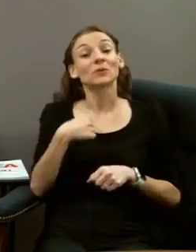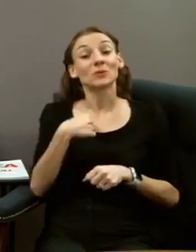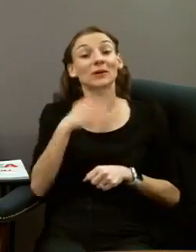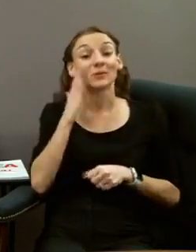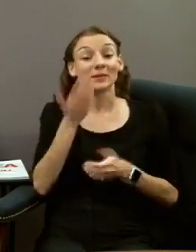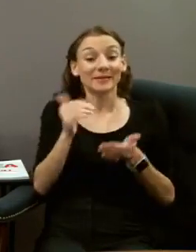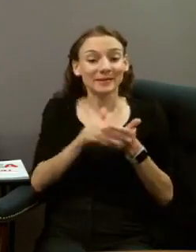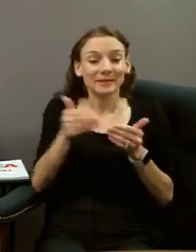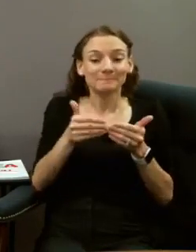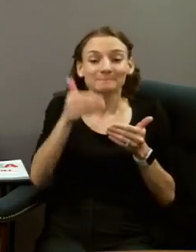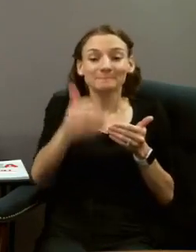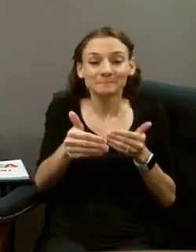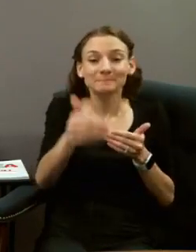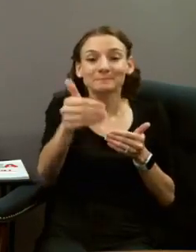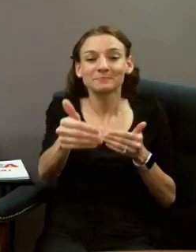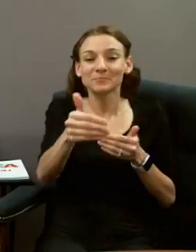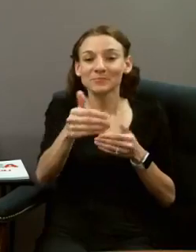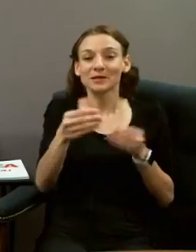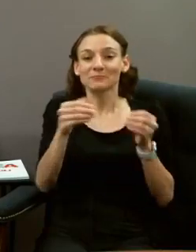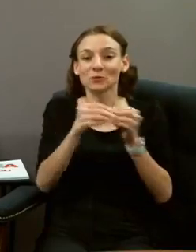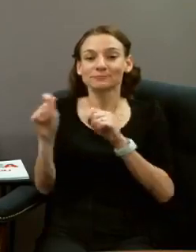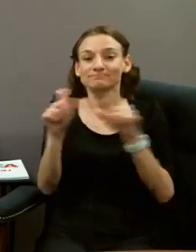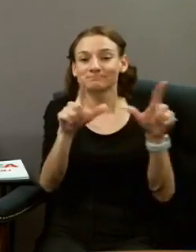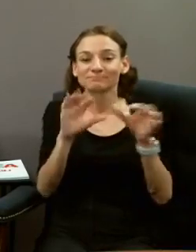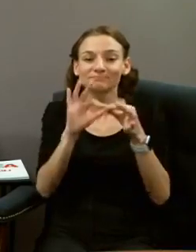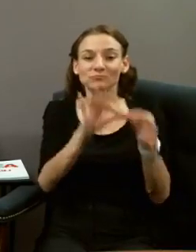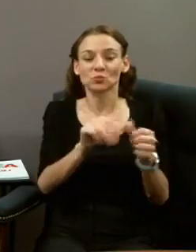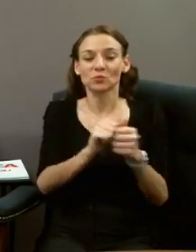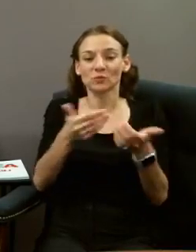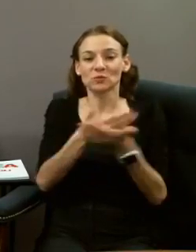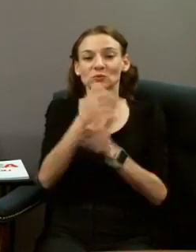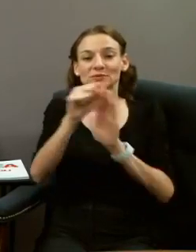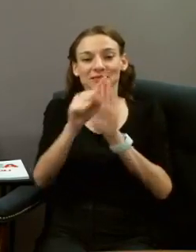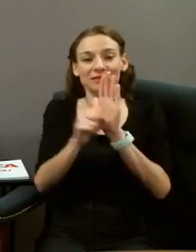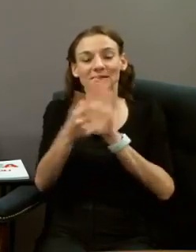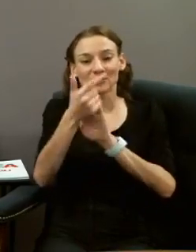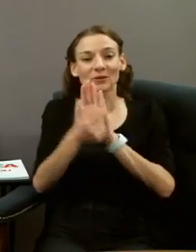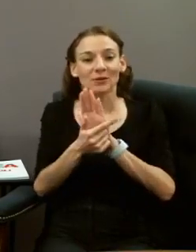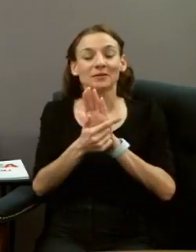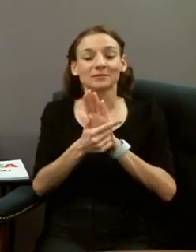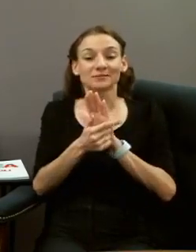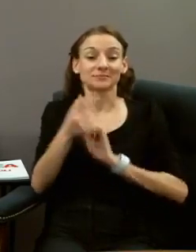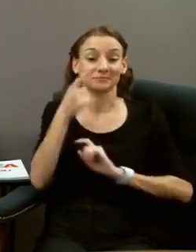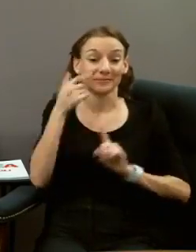of updating the public about new state laws as the school year gets underway,